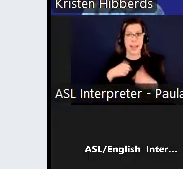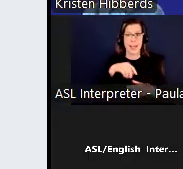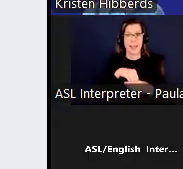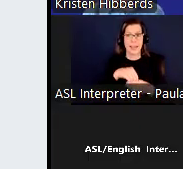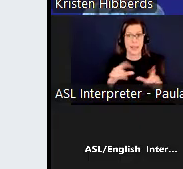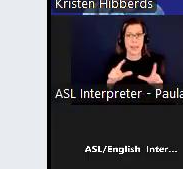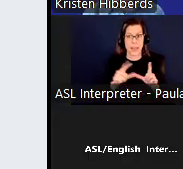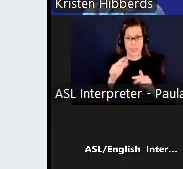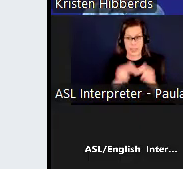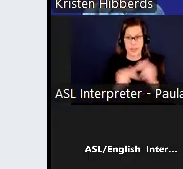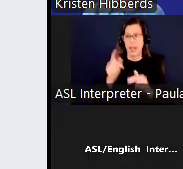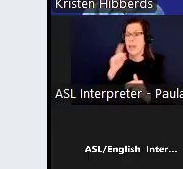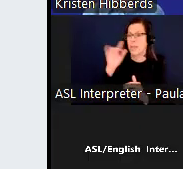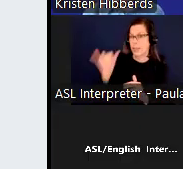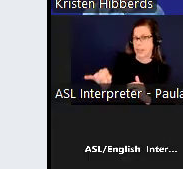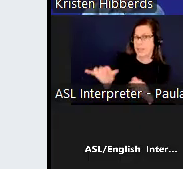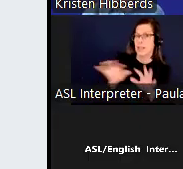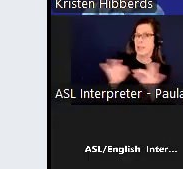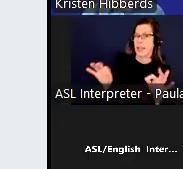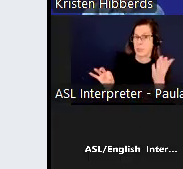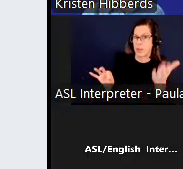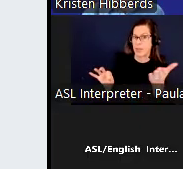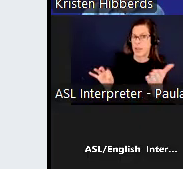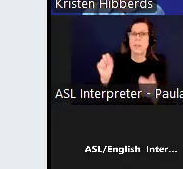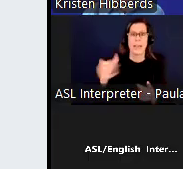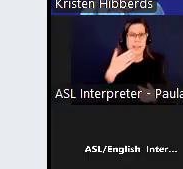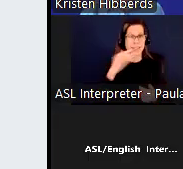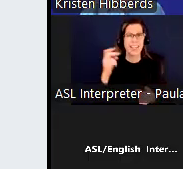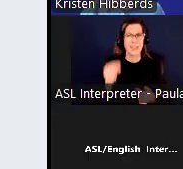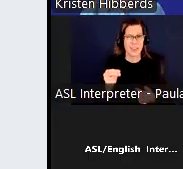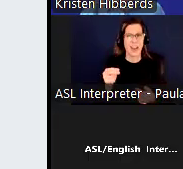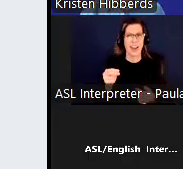I think that's the language right there. Thank you. Thank you, John for clarifying that because I think